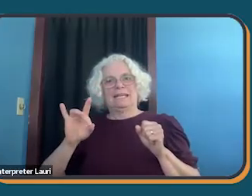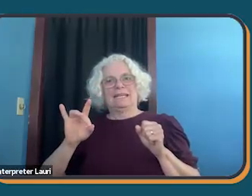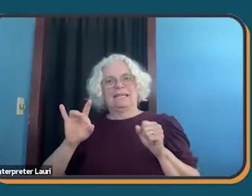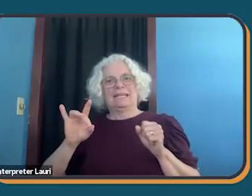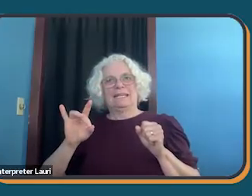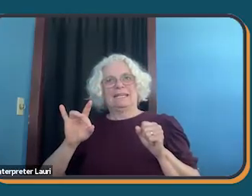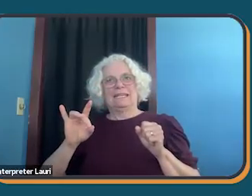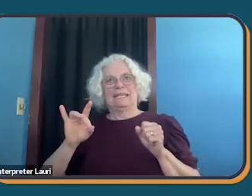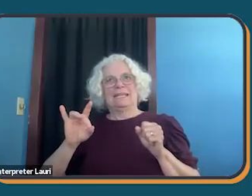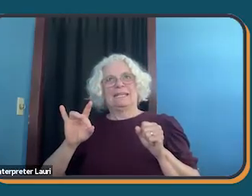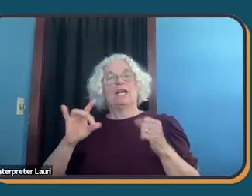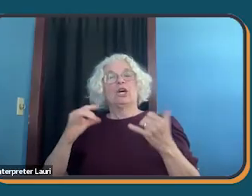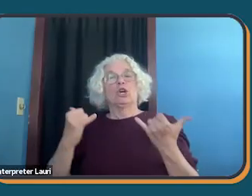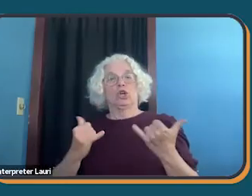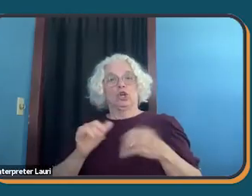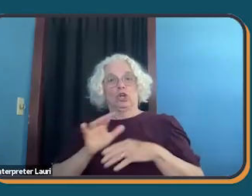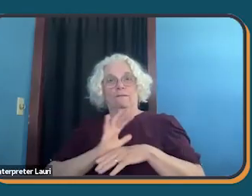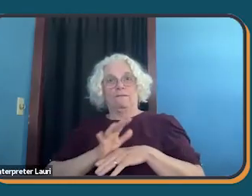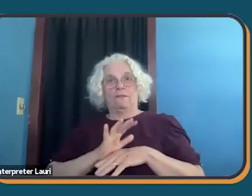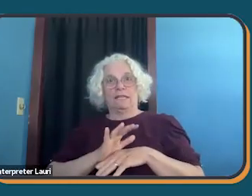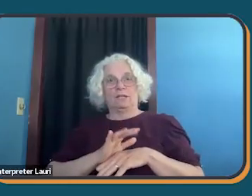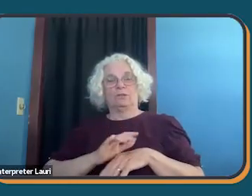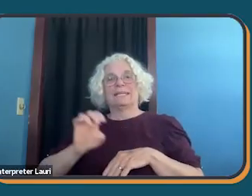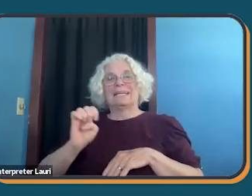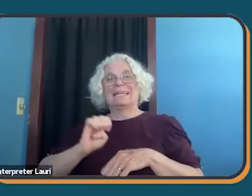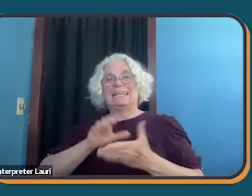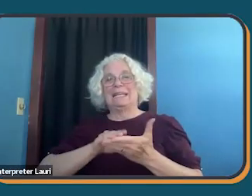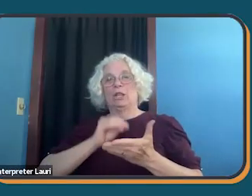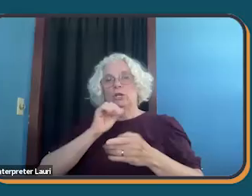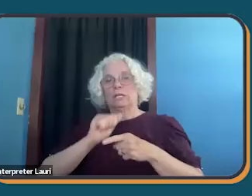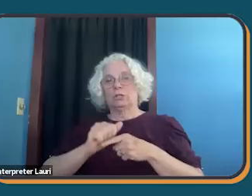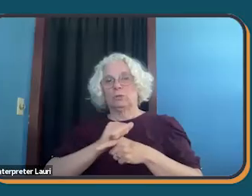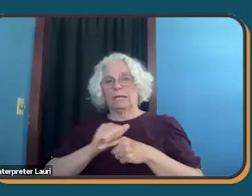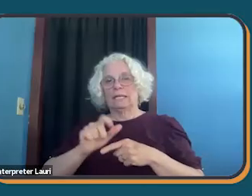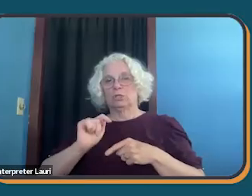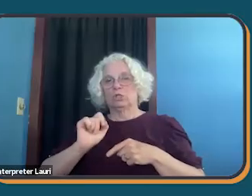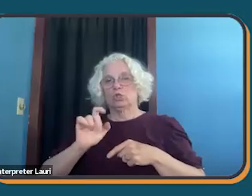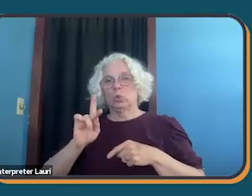and additional resources for both healthcare professionals and patients. We created this database because